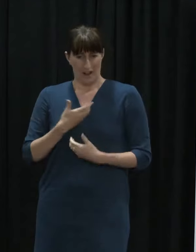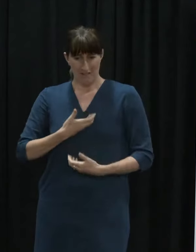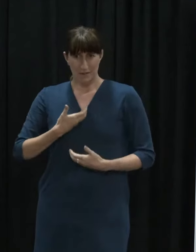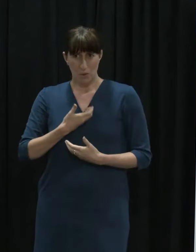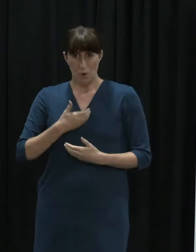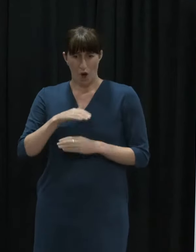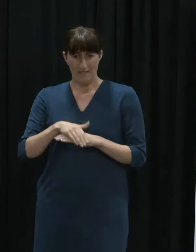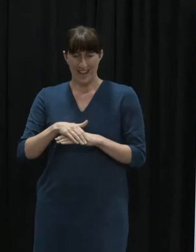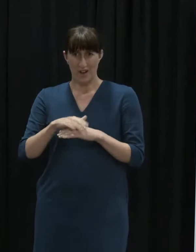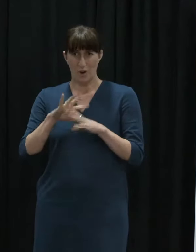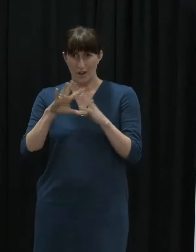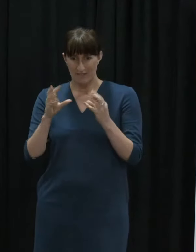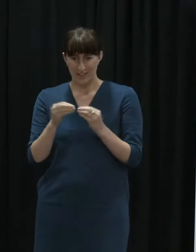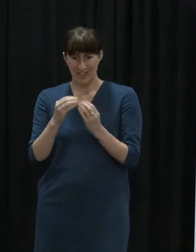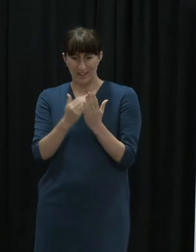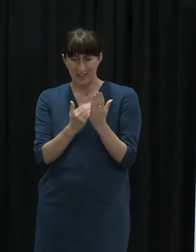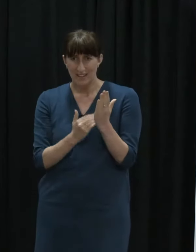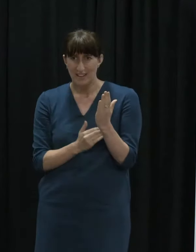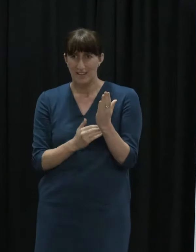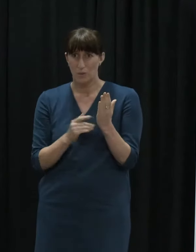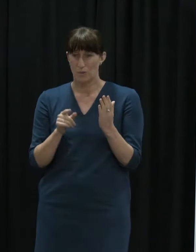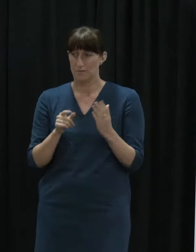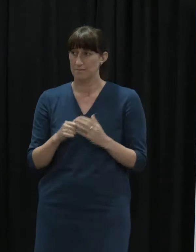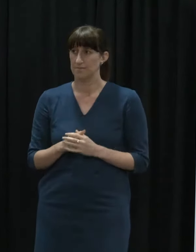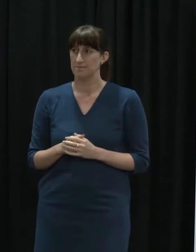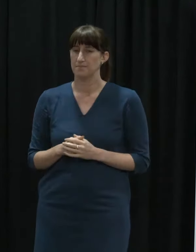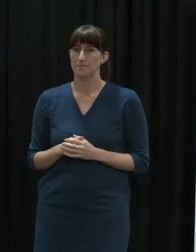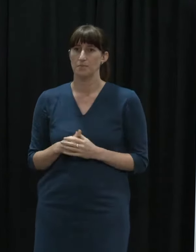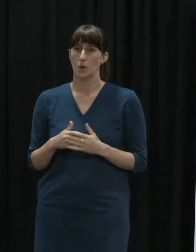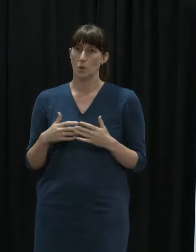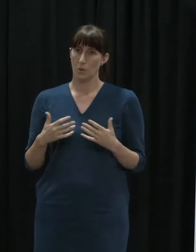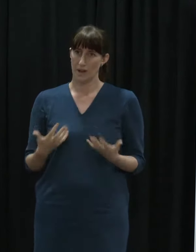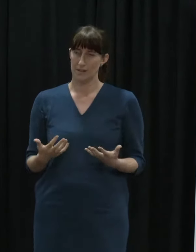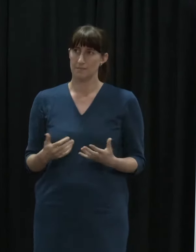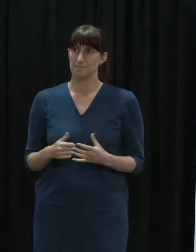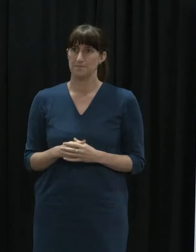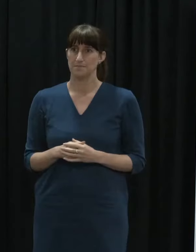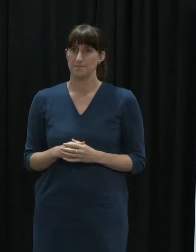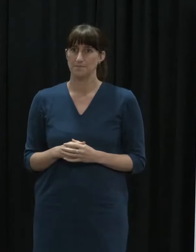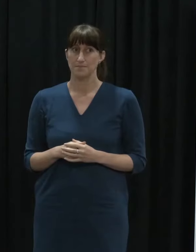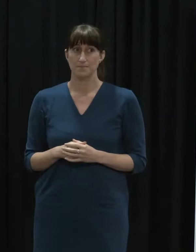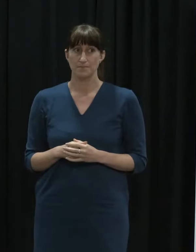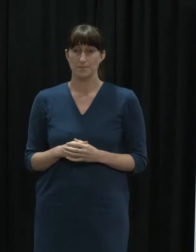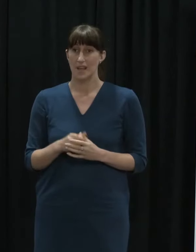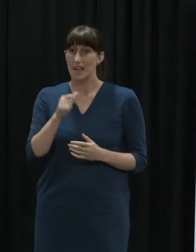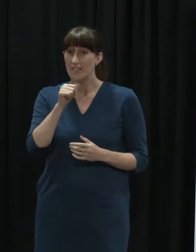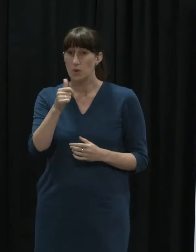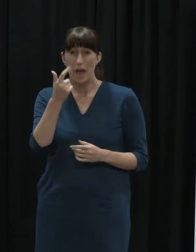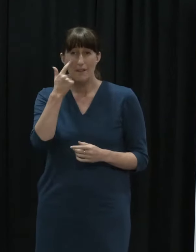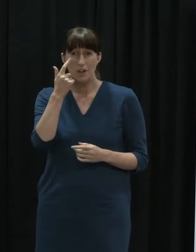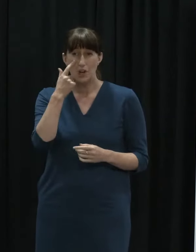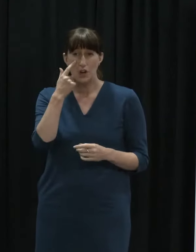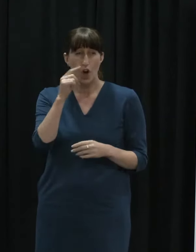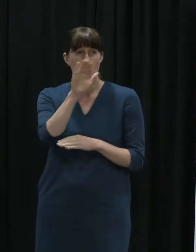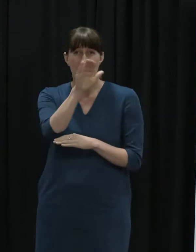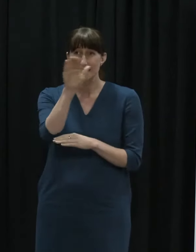the traffic light framework and separating out... I would go to the little-